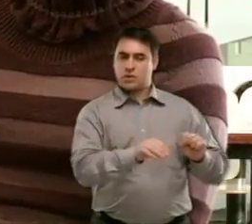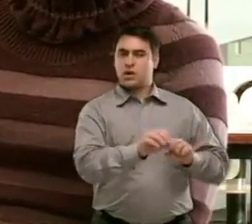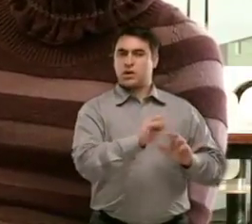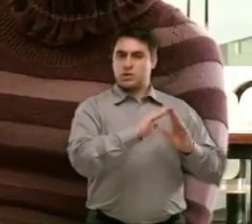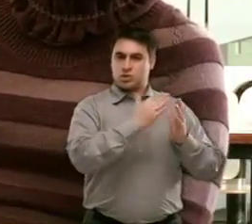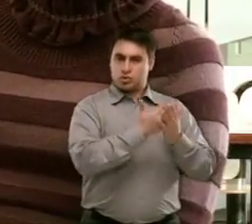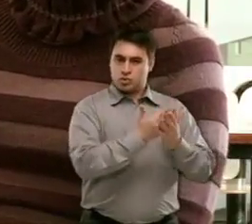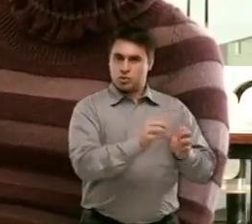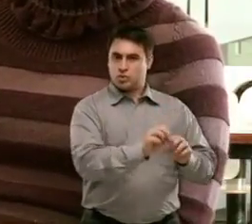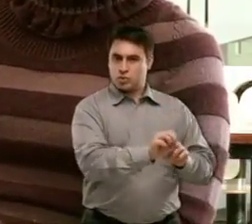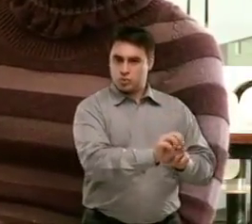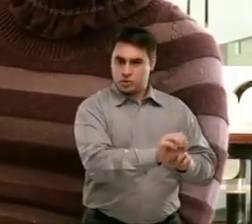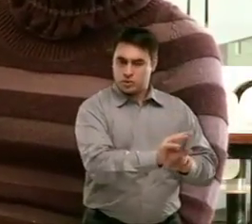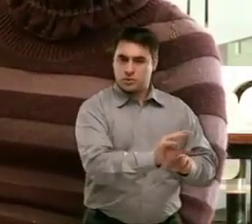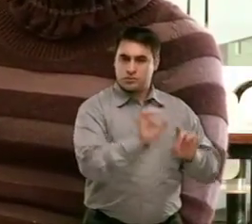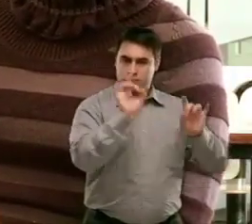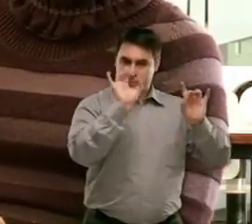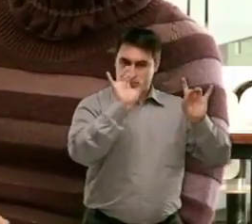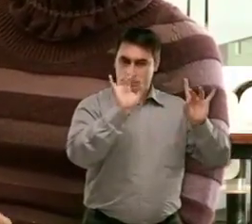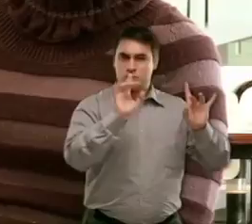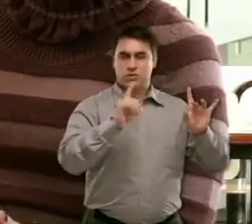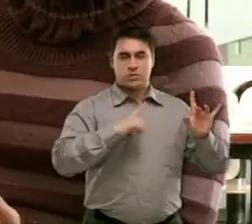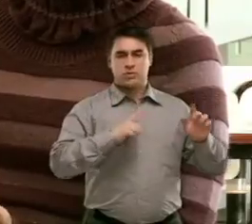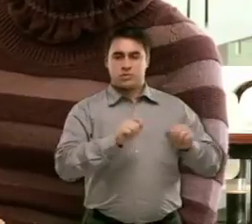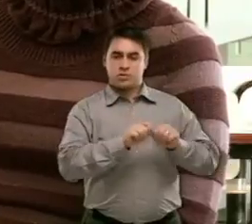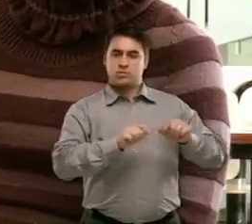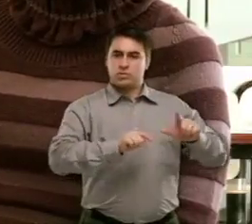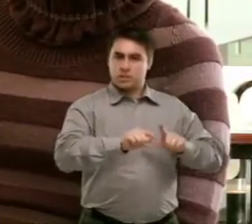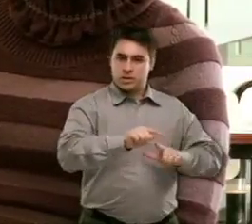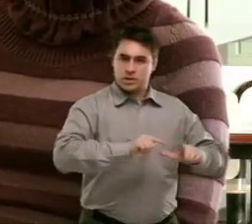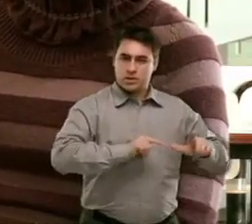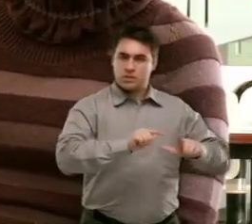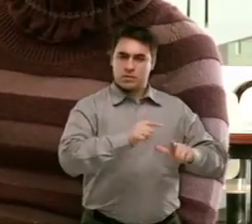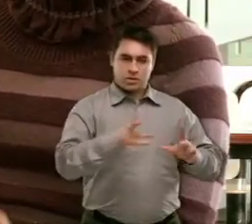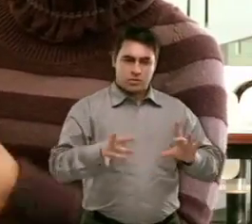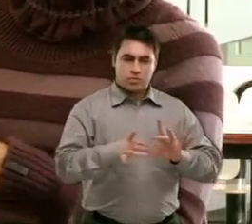so we did work together, our school with the special education school.